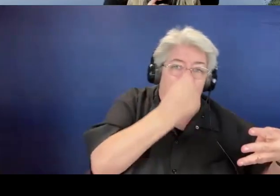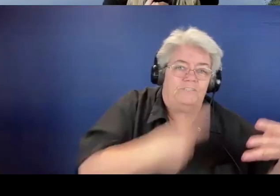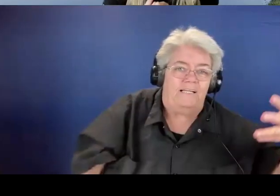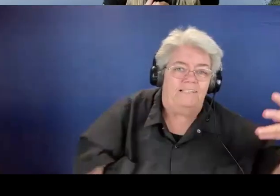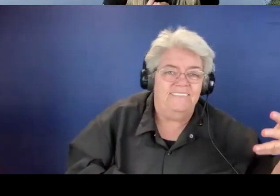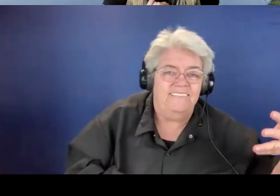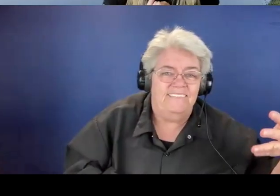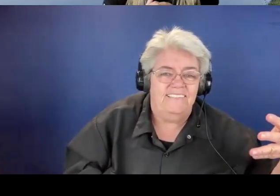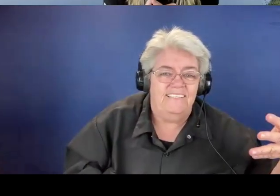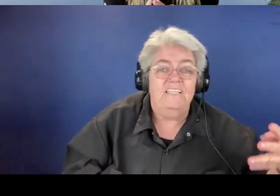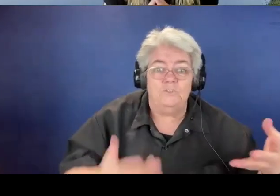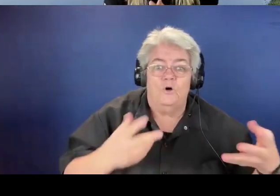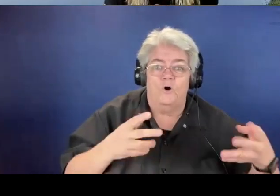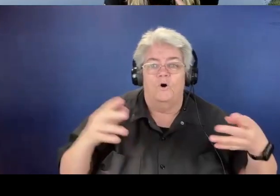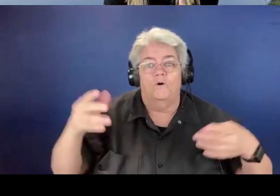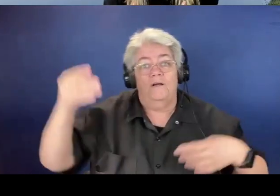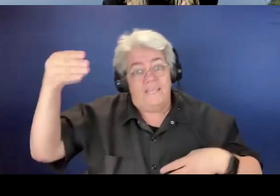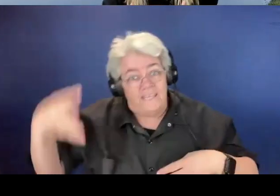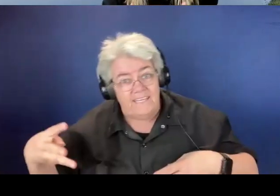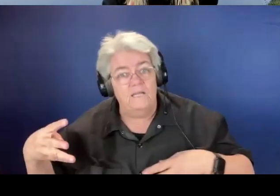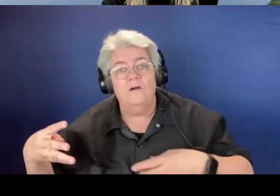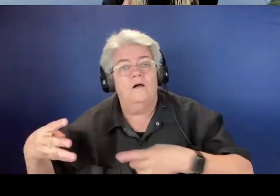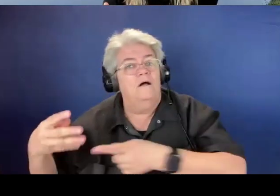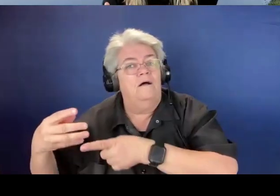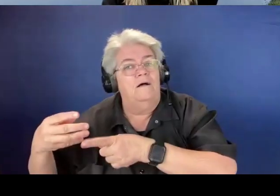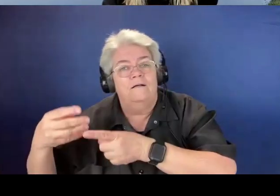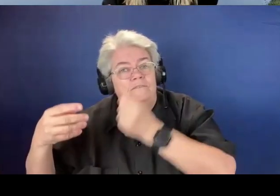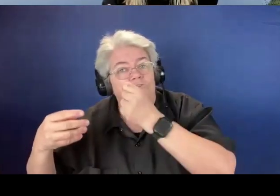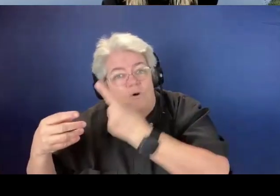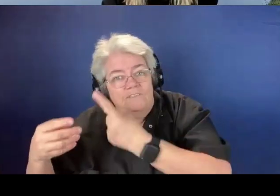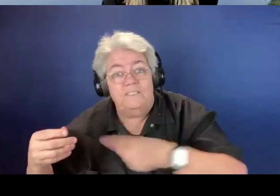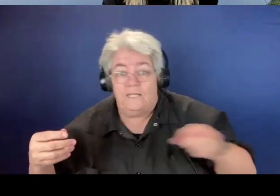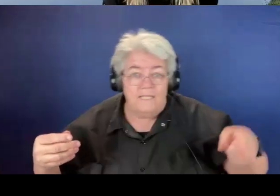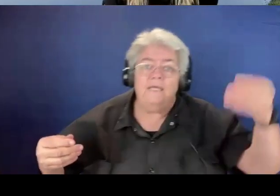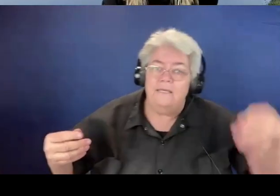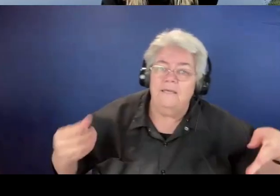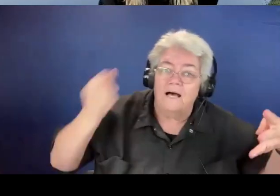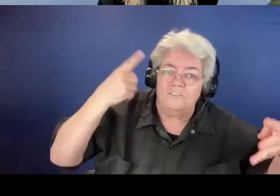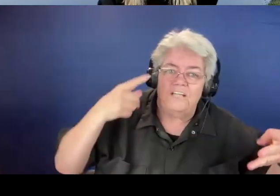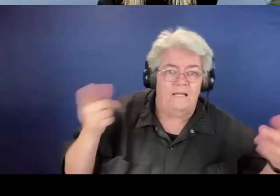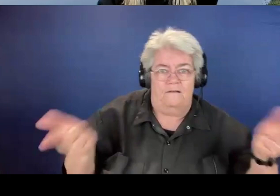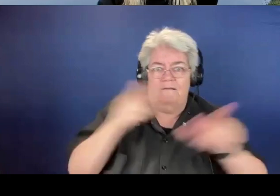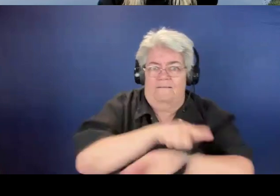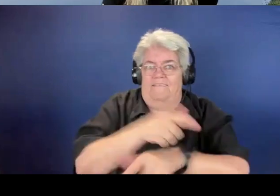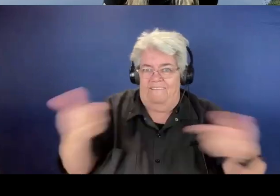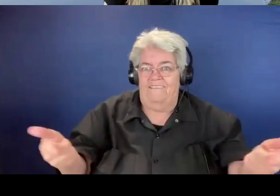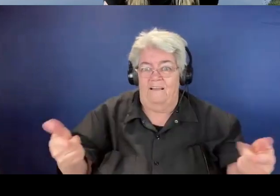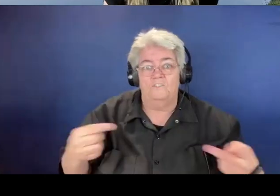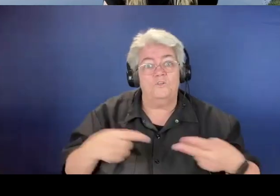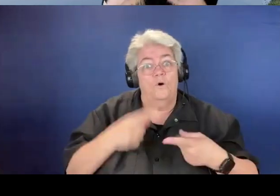And so if that child could follow those steps in their other language, right, we would need to know what's happening in that language.